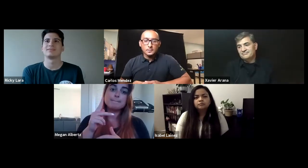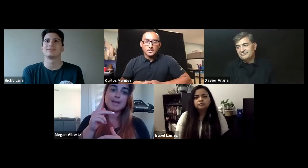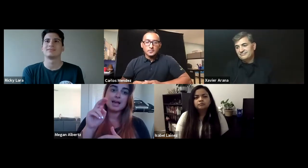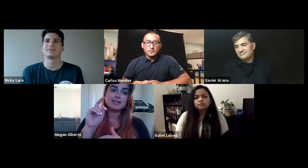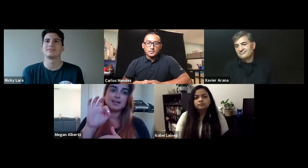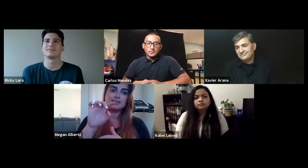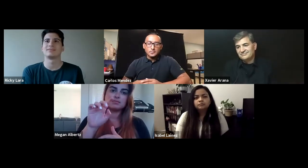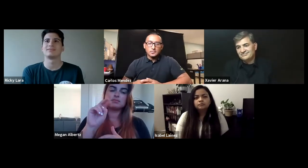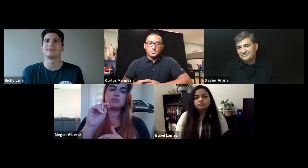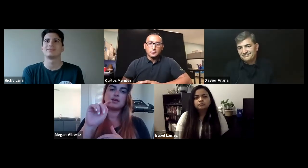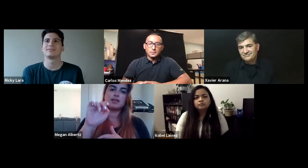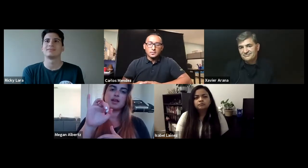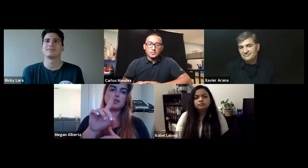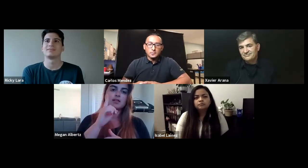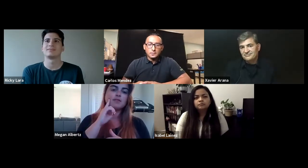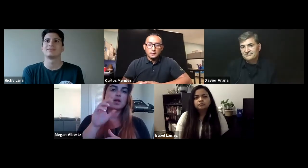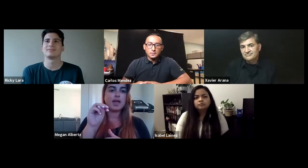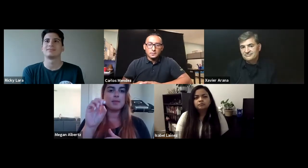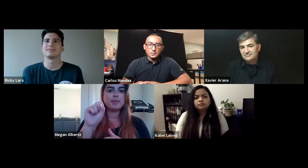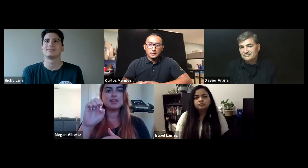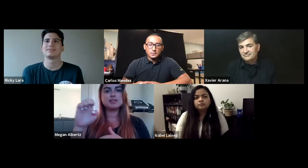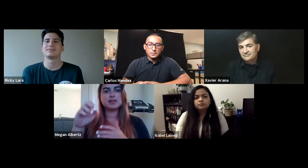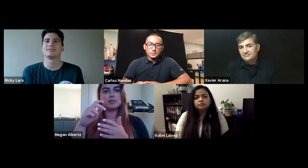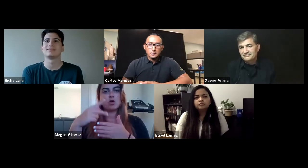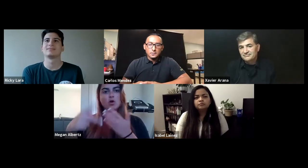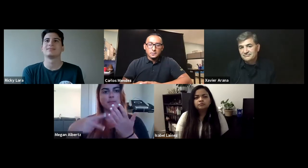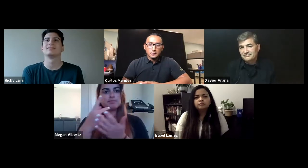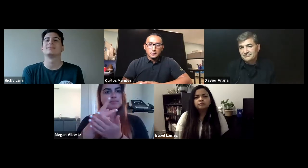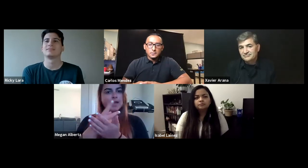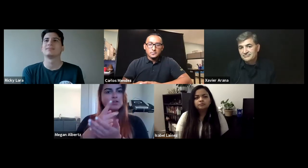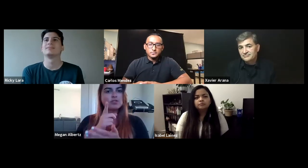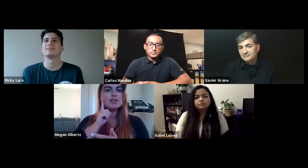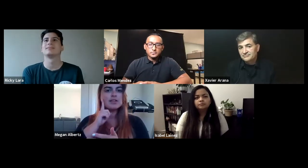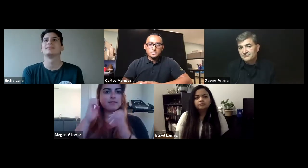and it was a great experience. And then I went back to NTID actually